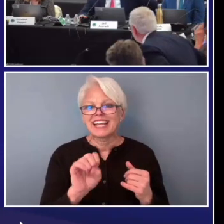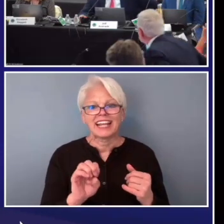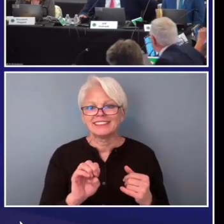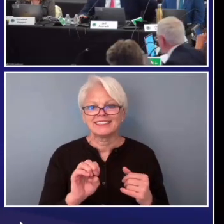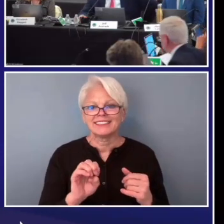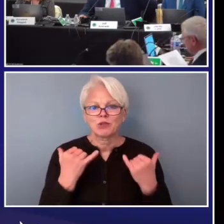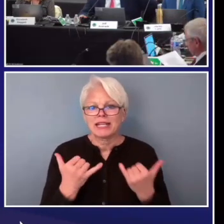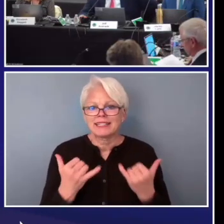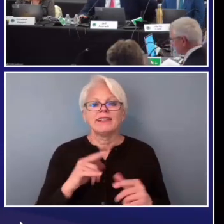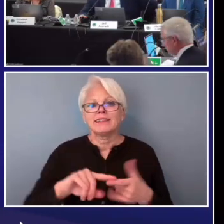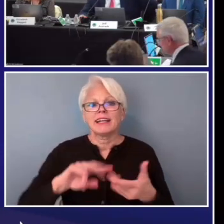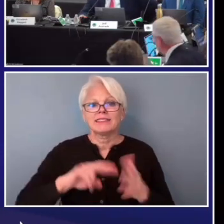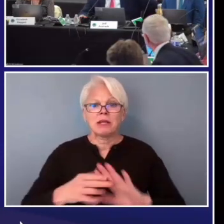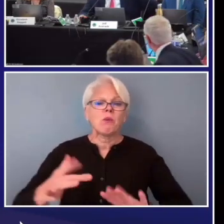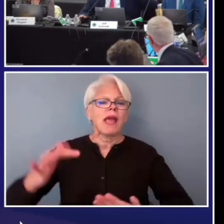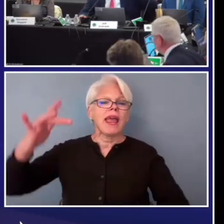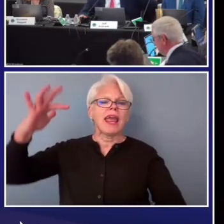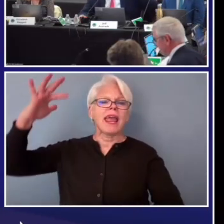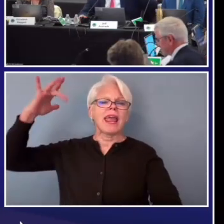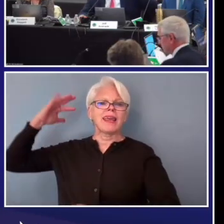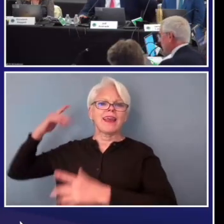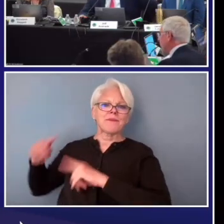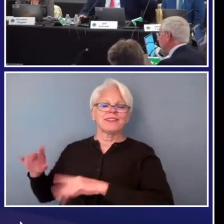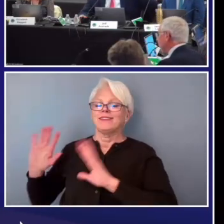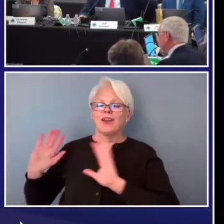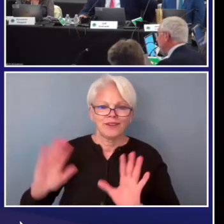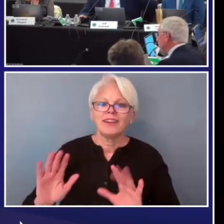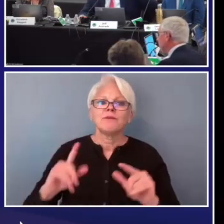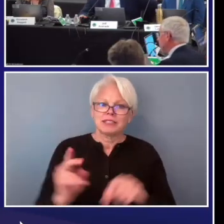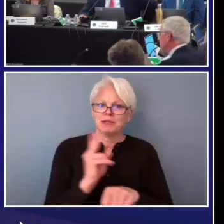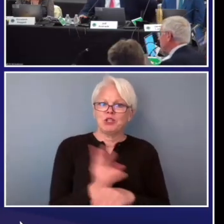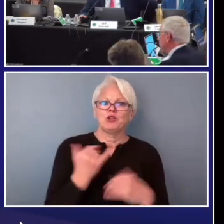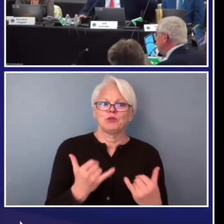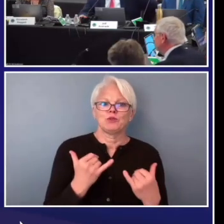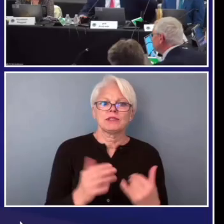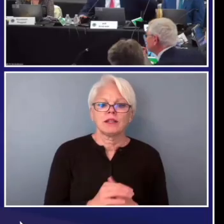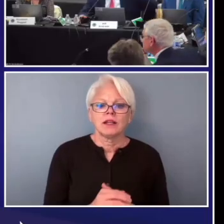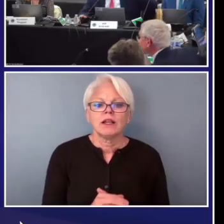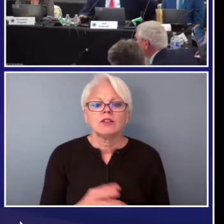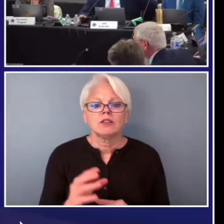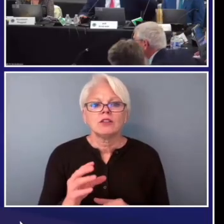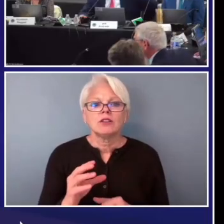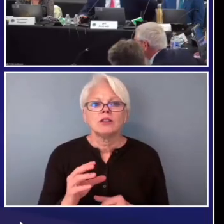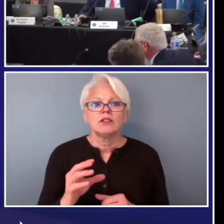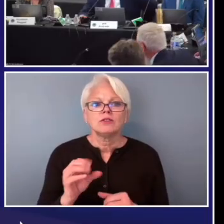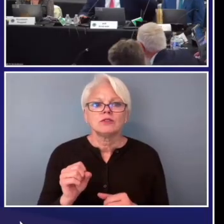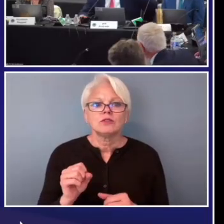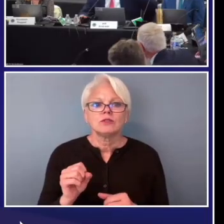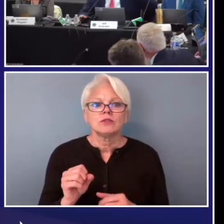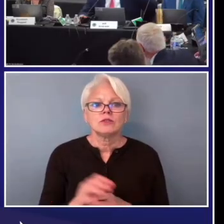in the past. Um, get you, get you in. Um, so yeah, I mean, well, again, um, you